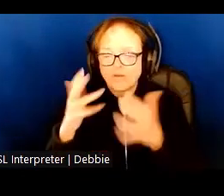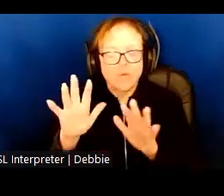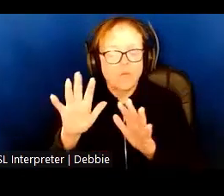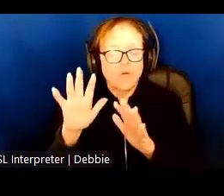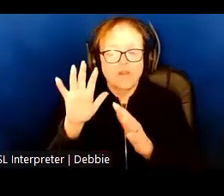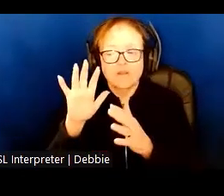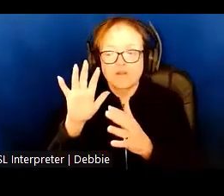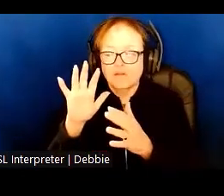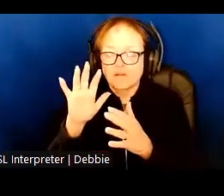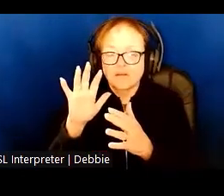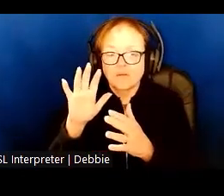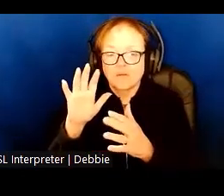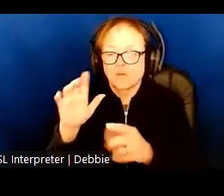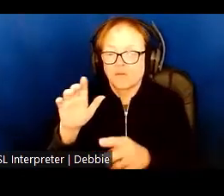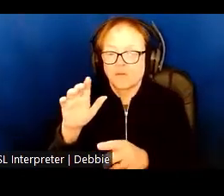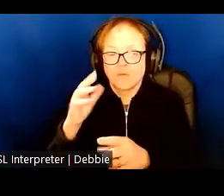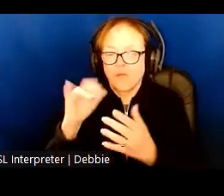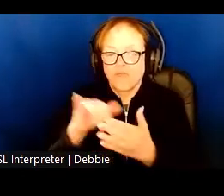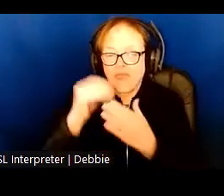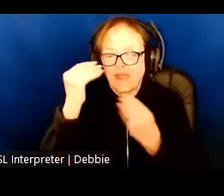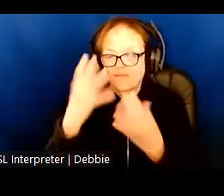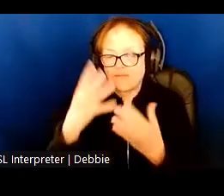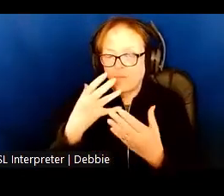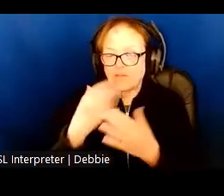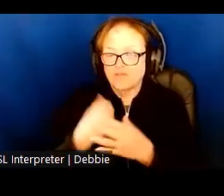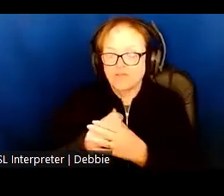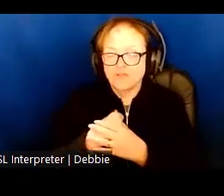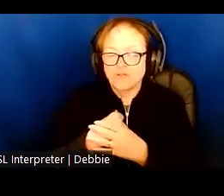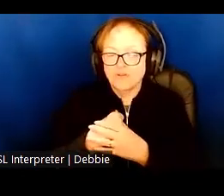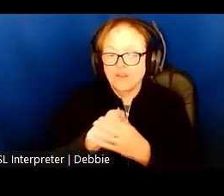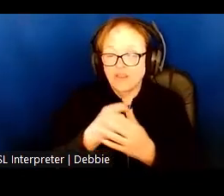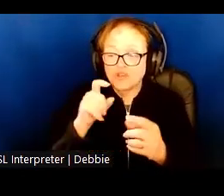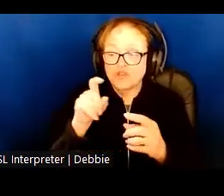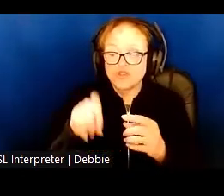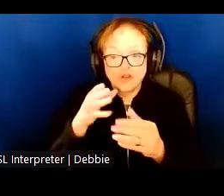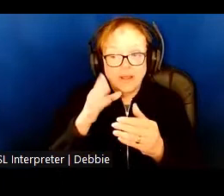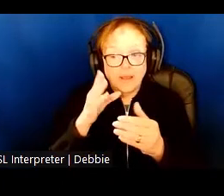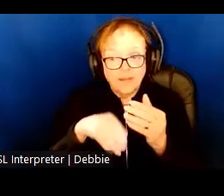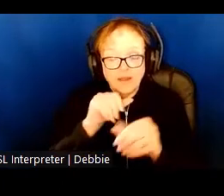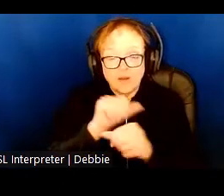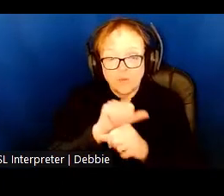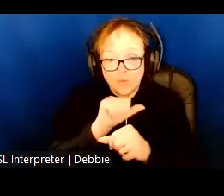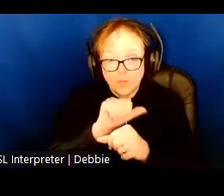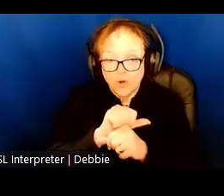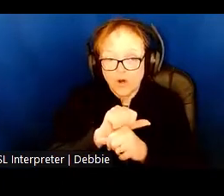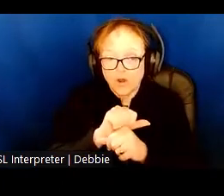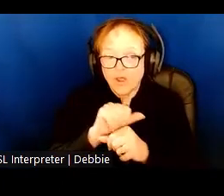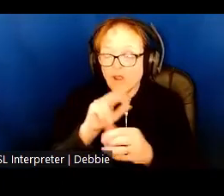recently graduating…”). Your work samples should be completed work. Do not submit project proposals or works in progress.